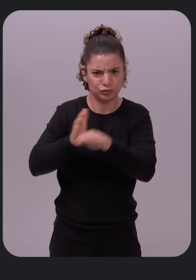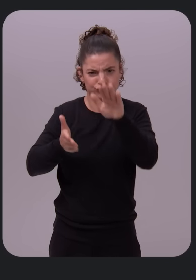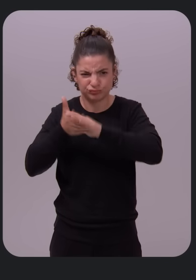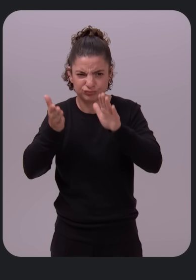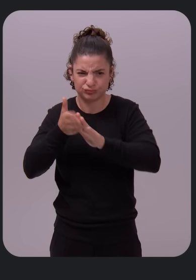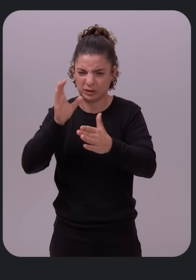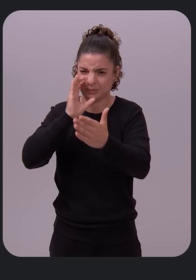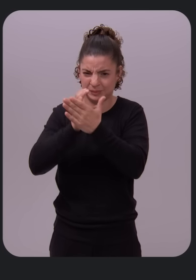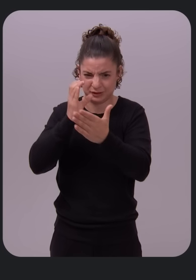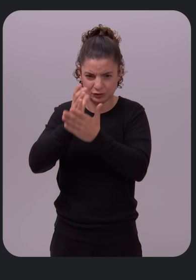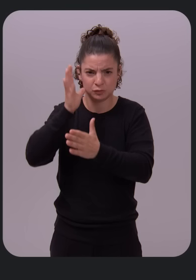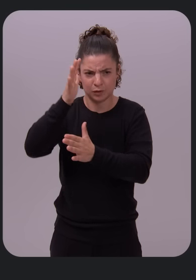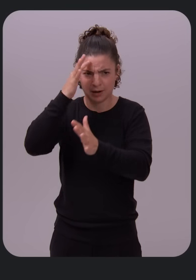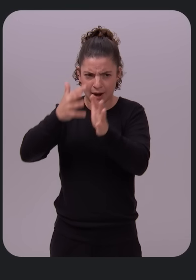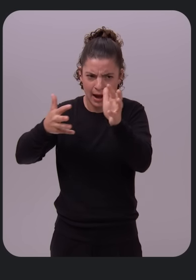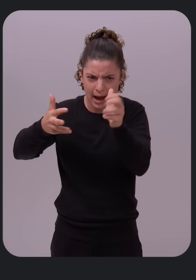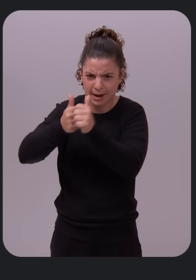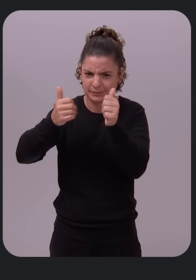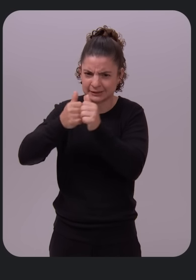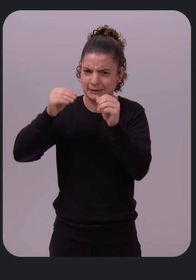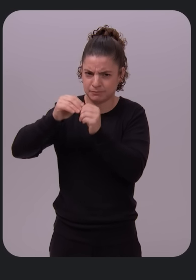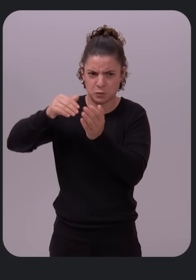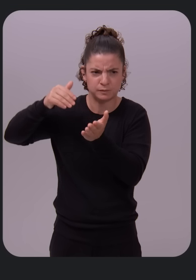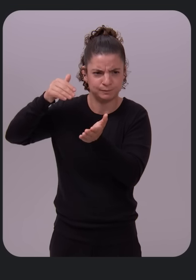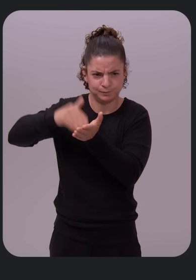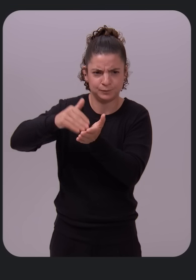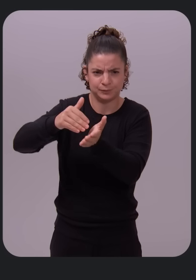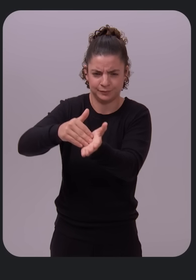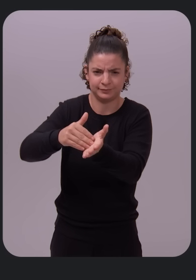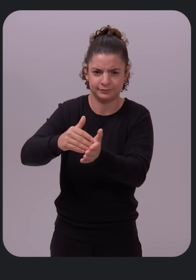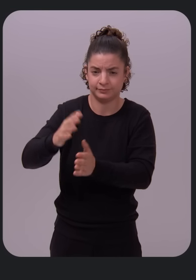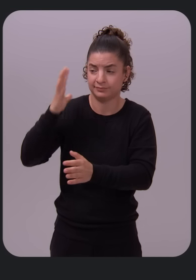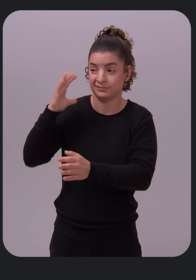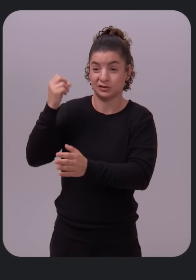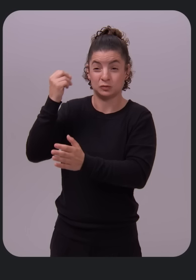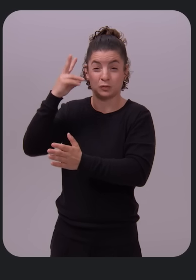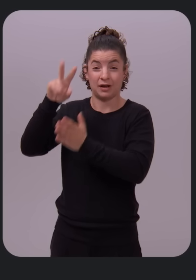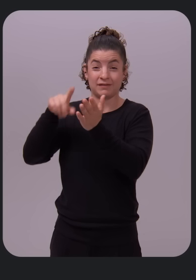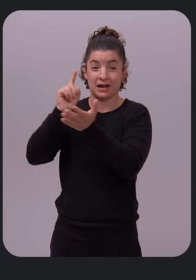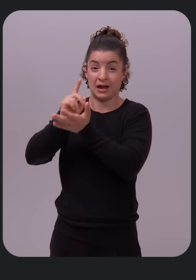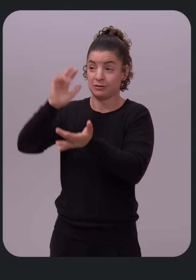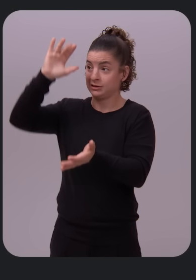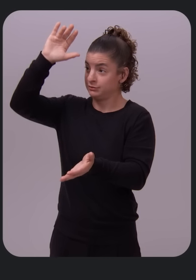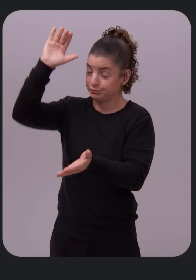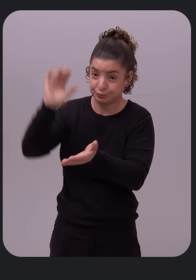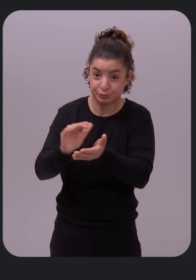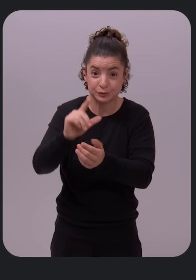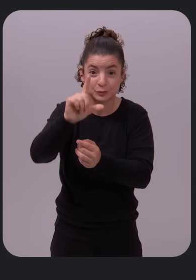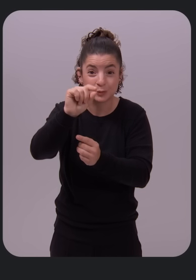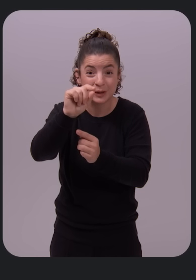be updated with a much greater frequency, down from every 12 hours today to every 20 minutes.